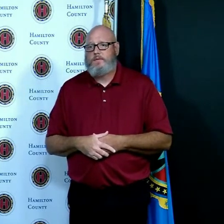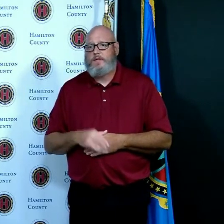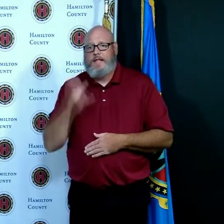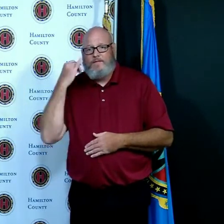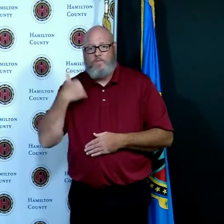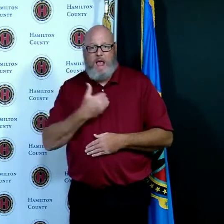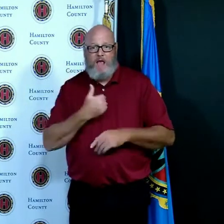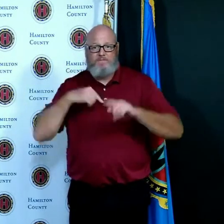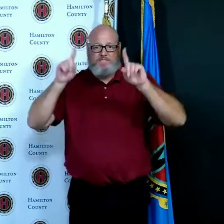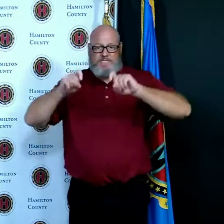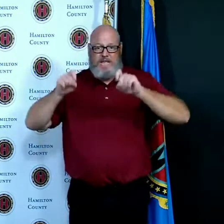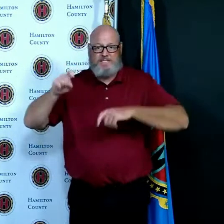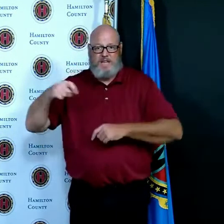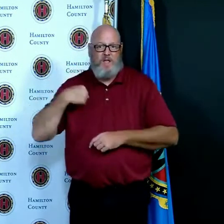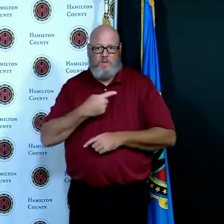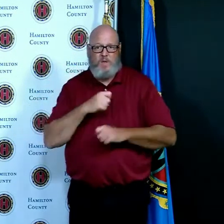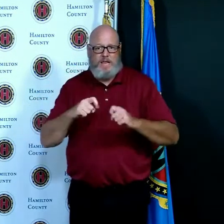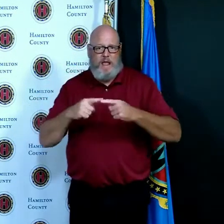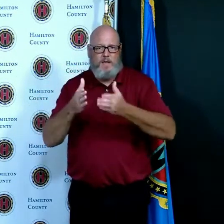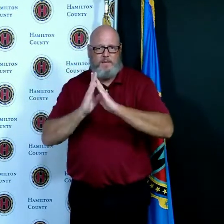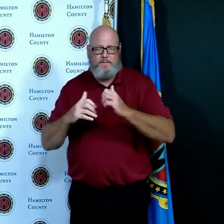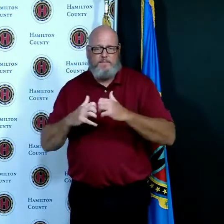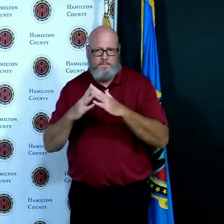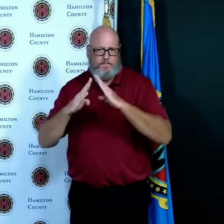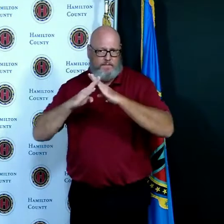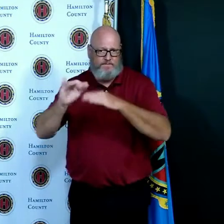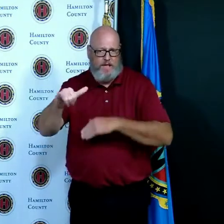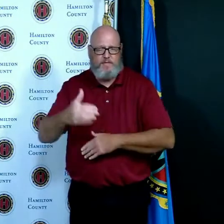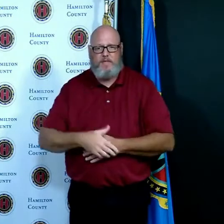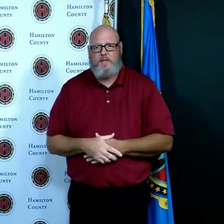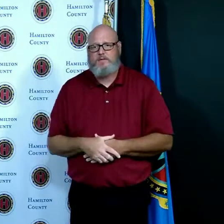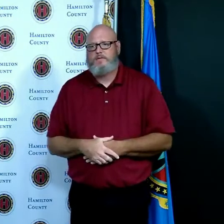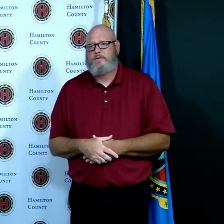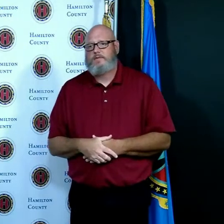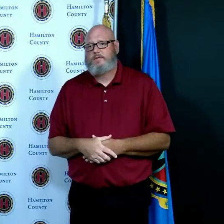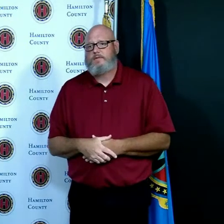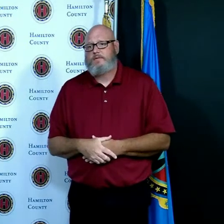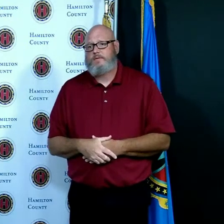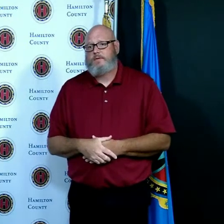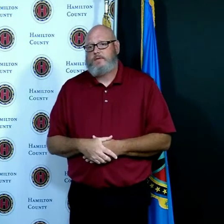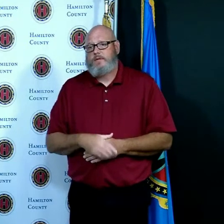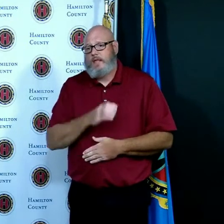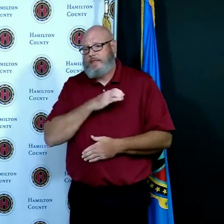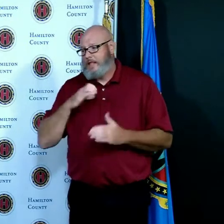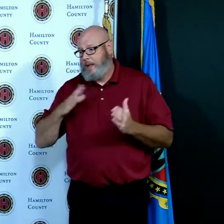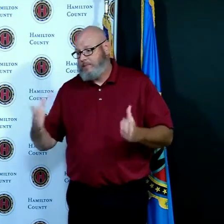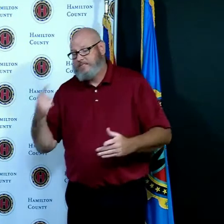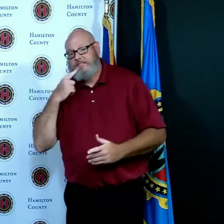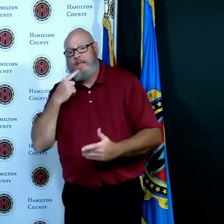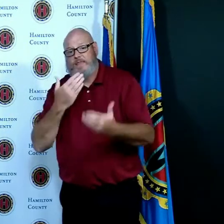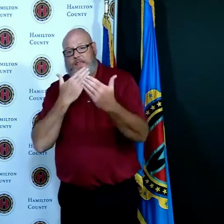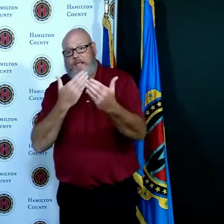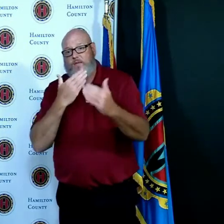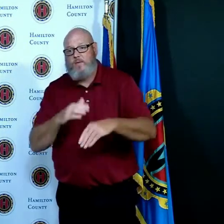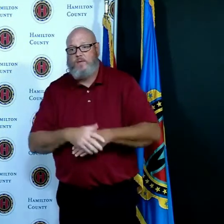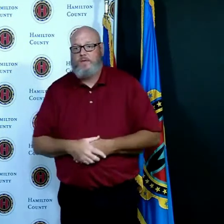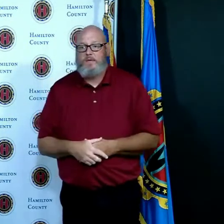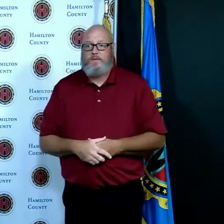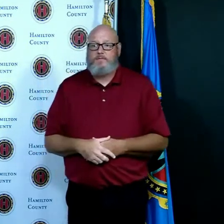okay great thank you Sarah I want to hone in just a little bit on this idea that the pop-up testing will be available